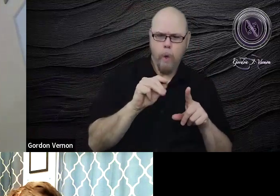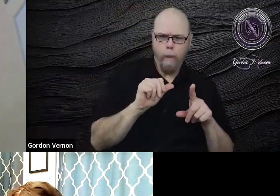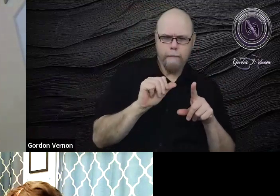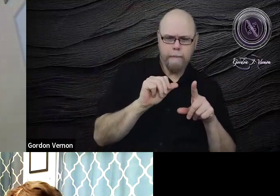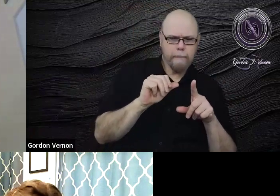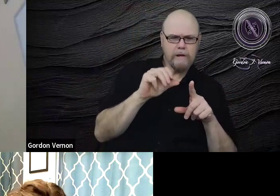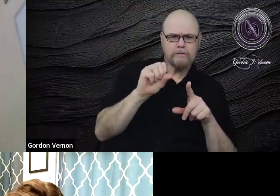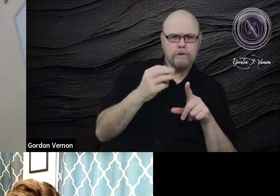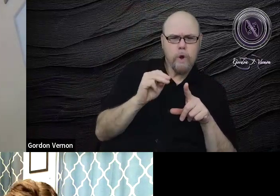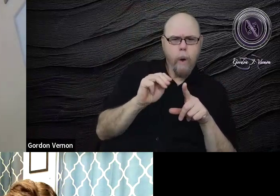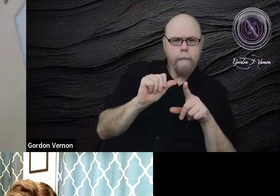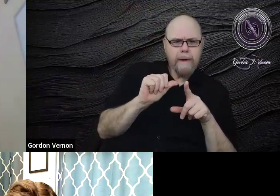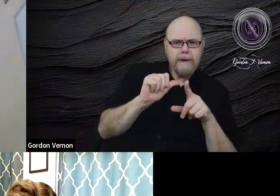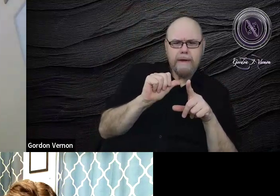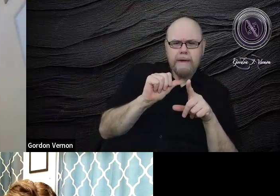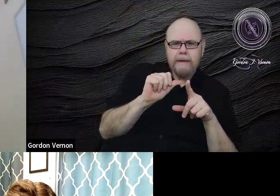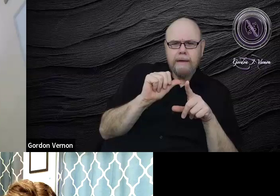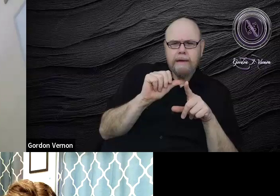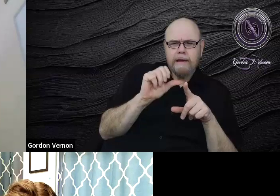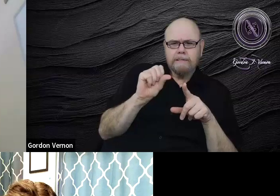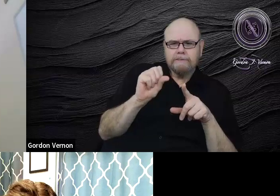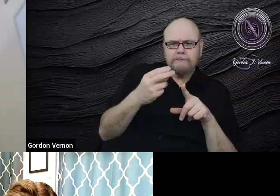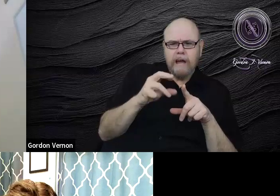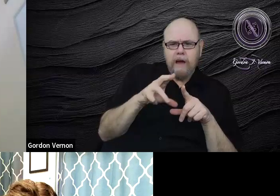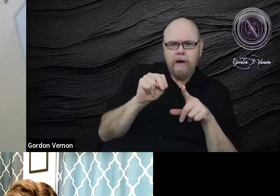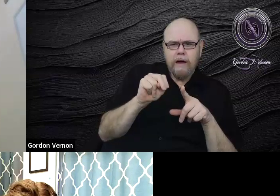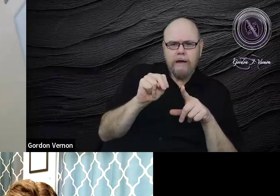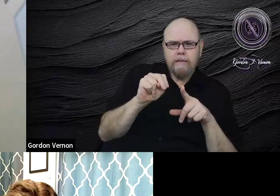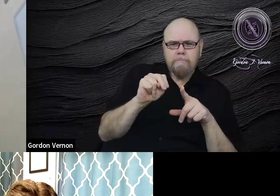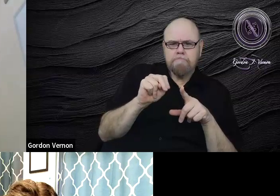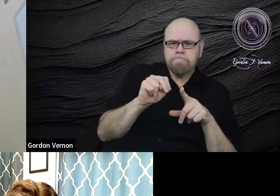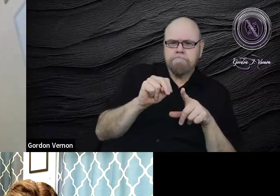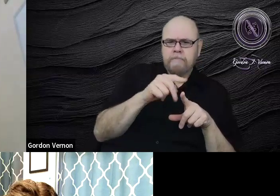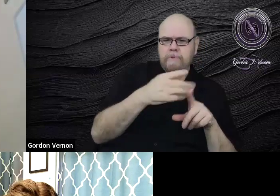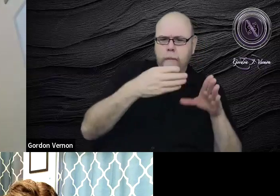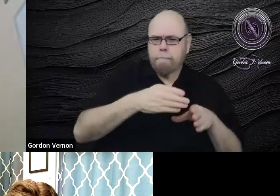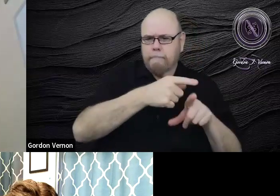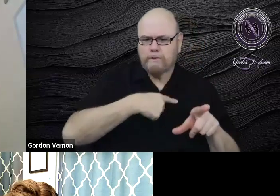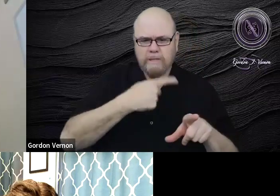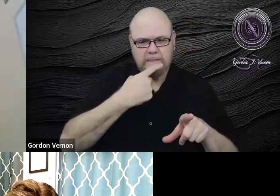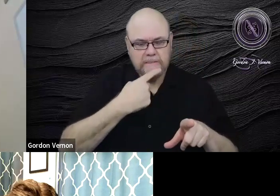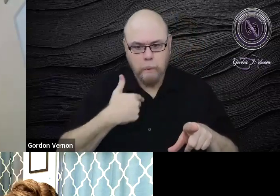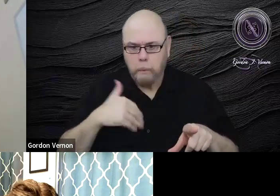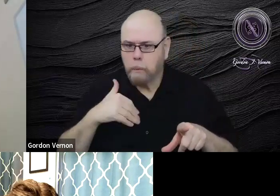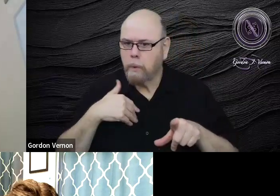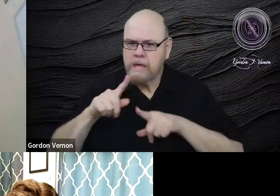larger working memory capacity explains better performance to some extent. And also from audiological research